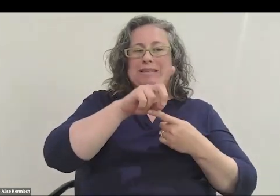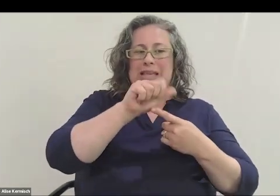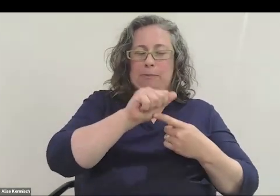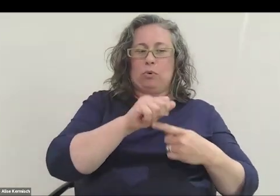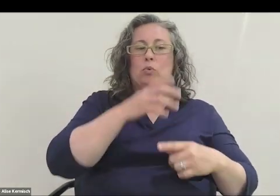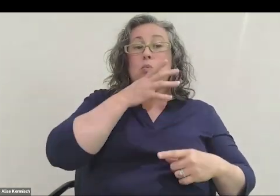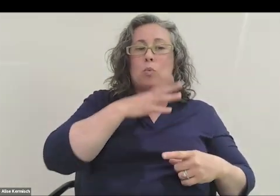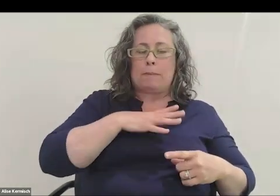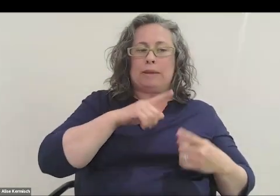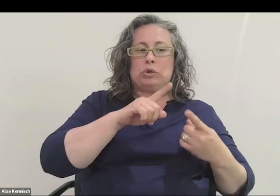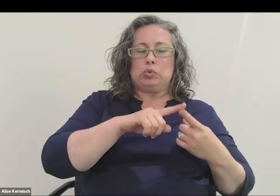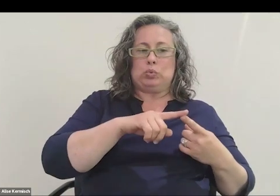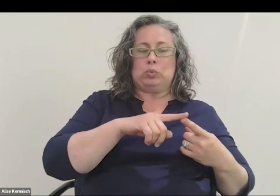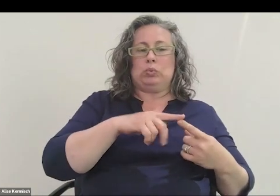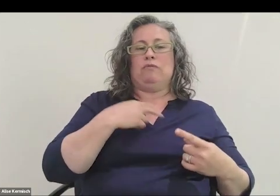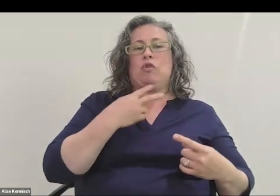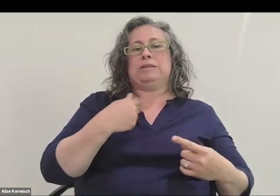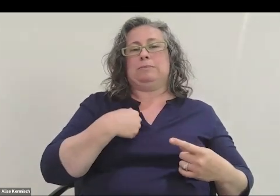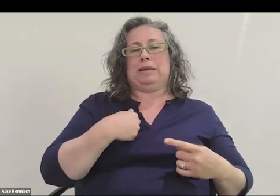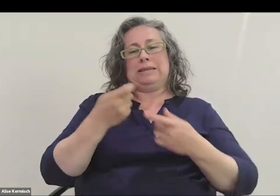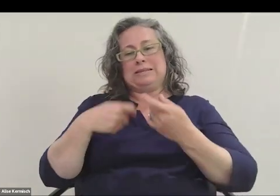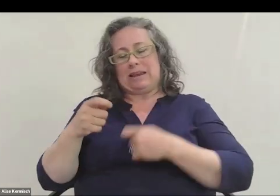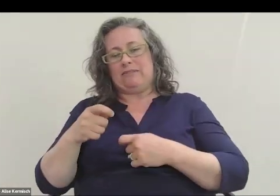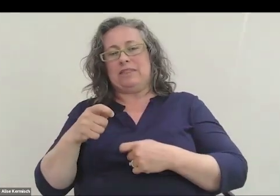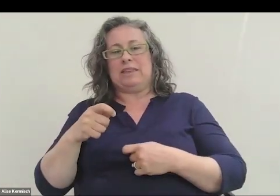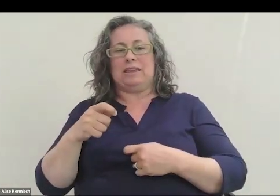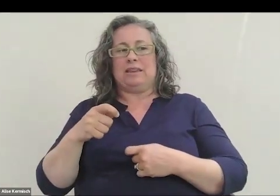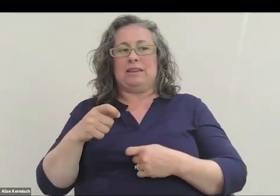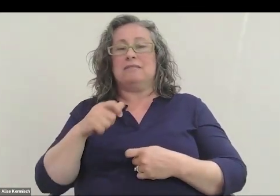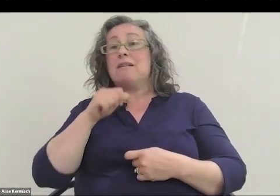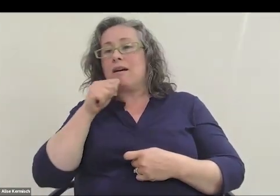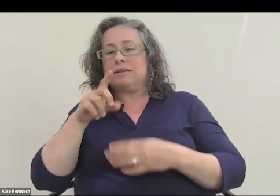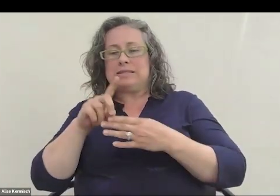instead of the non-disabled NPR-ish voice that they gave me.